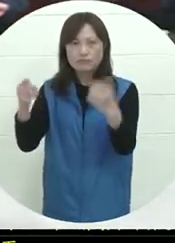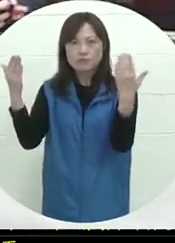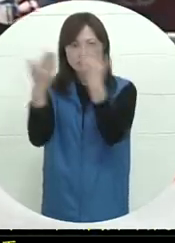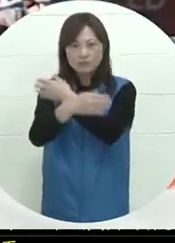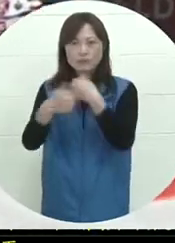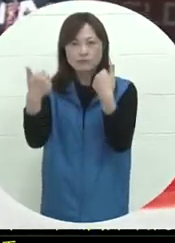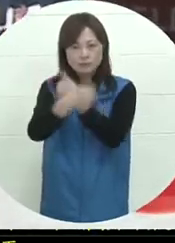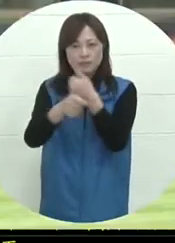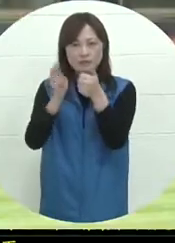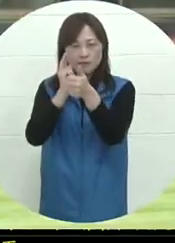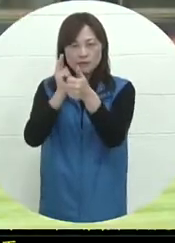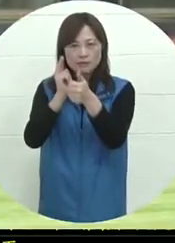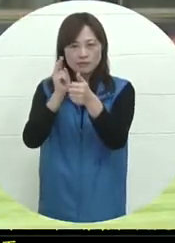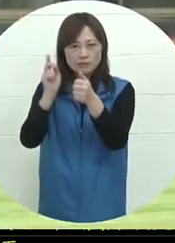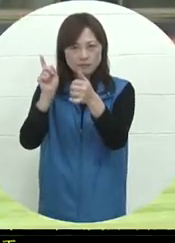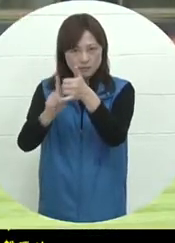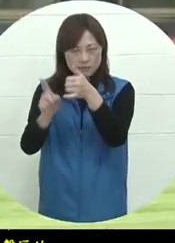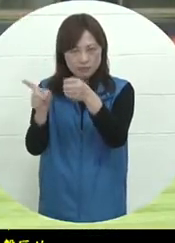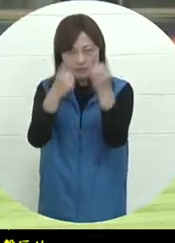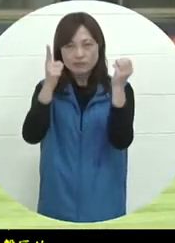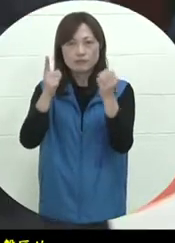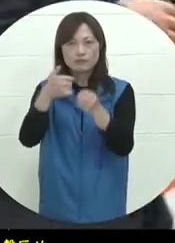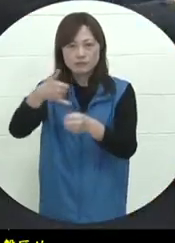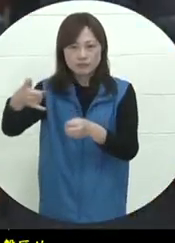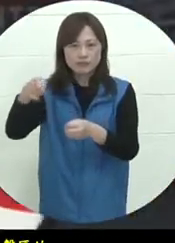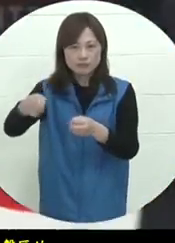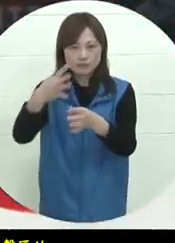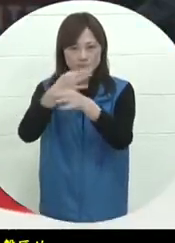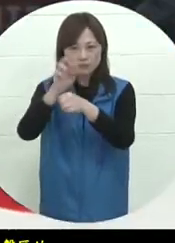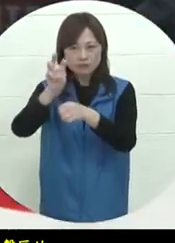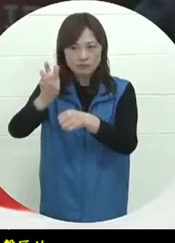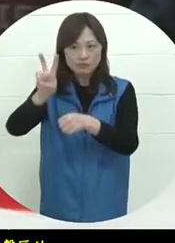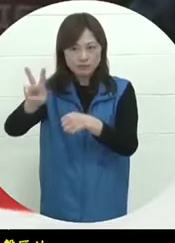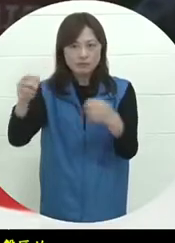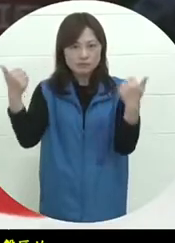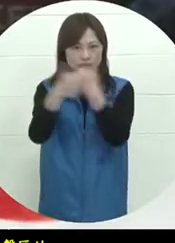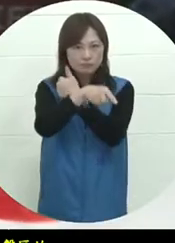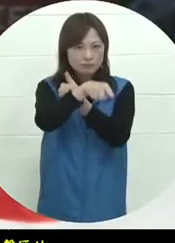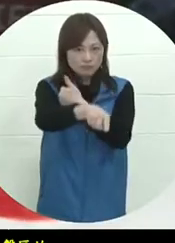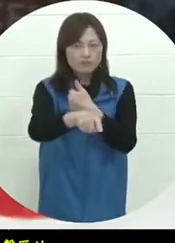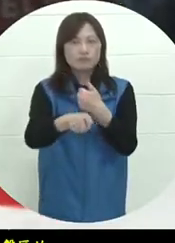Let this Beo No. 32 McBride replace Daji who was originally in the bubble.